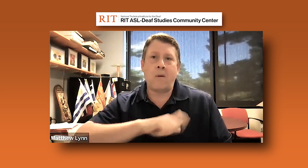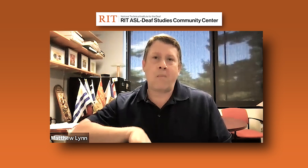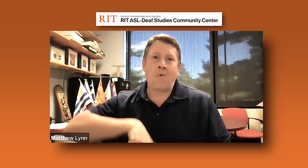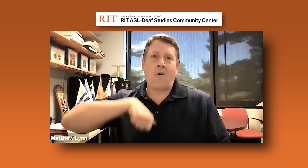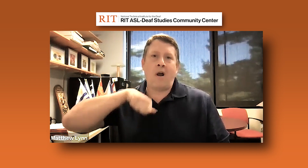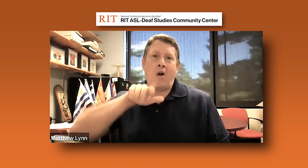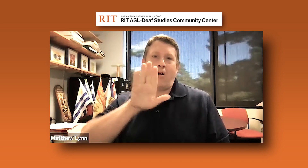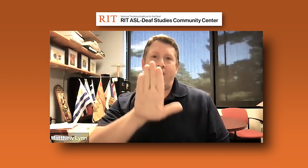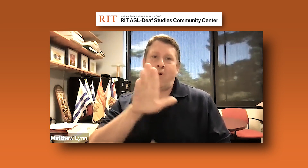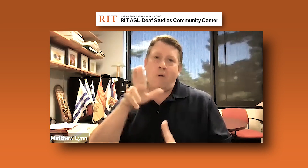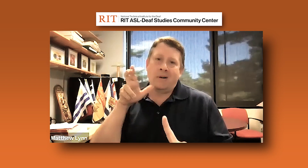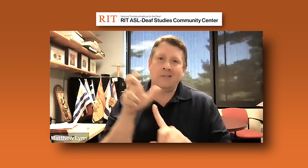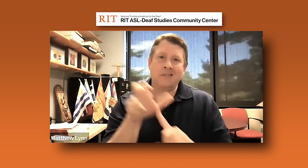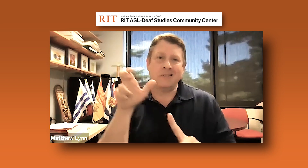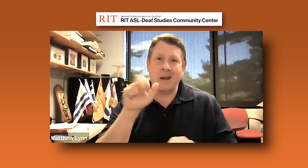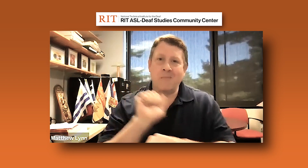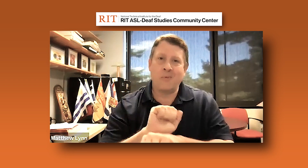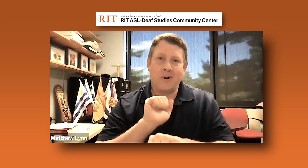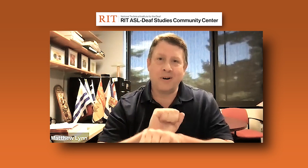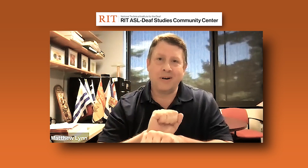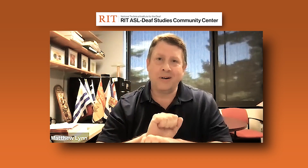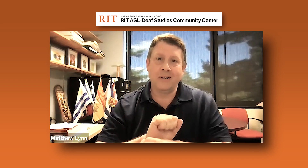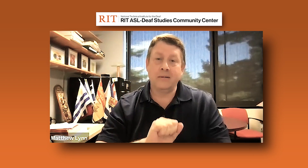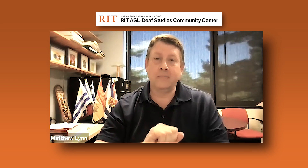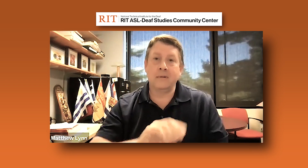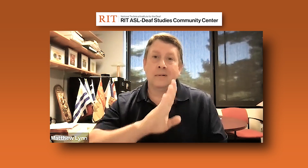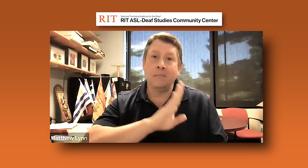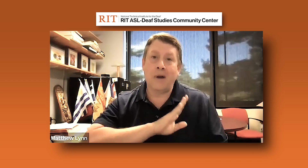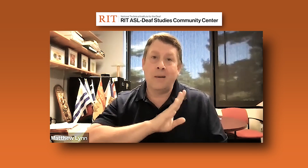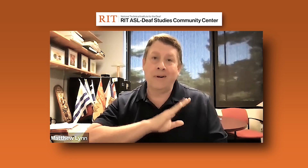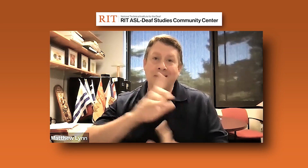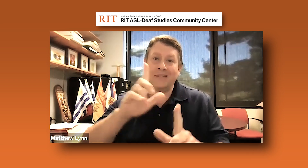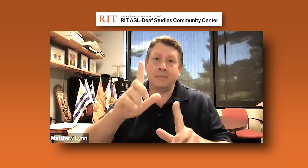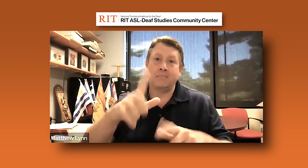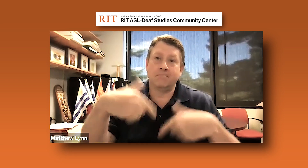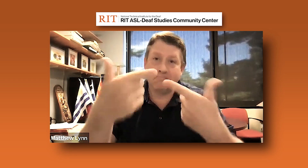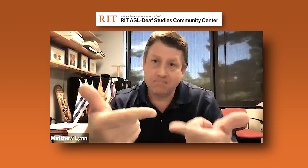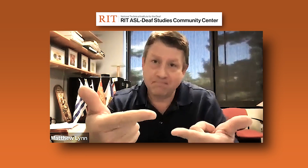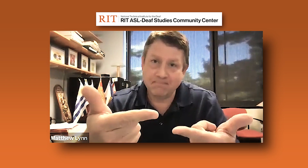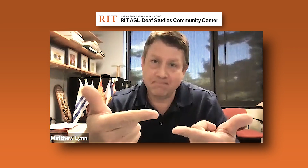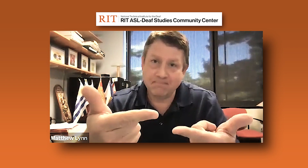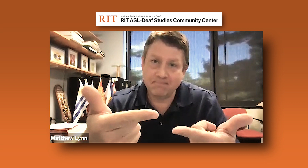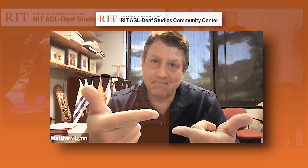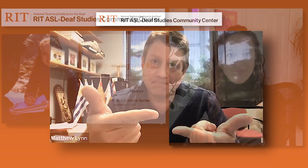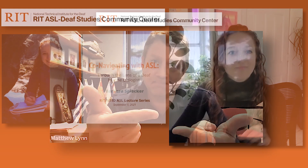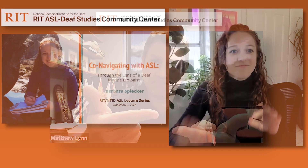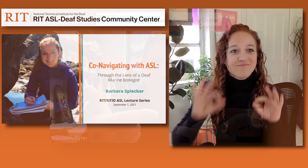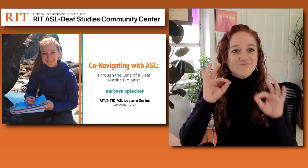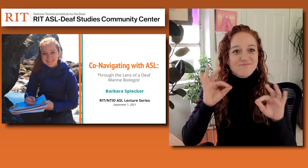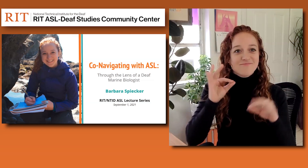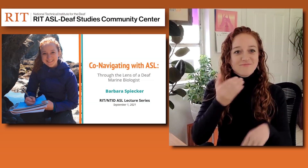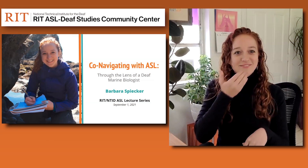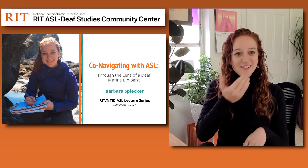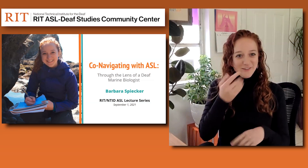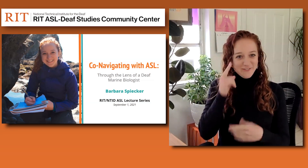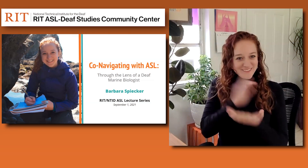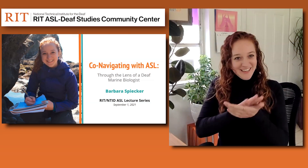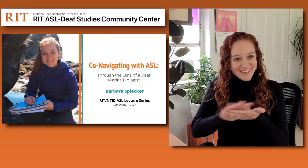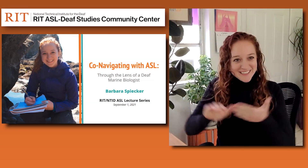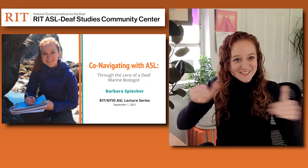We are so proud of your amazing accomplishments, your work.